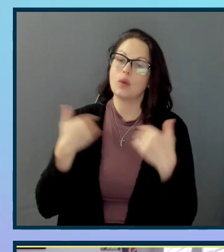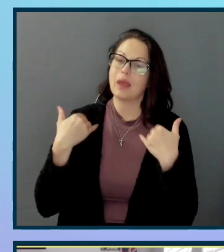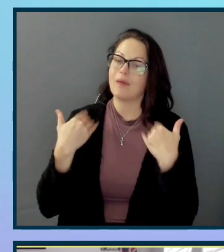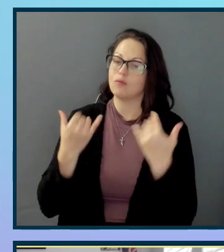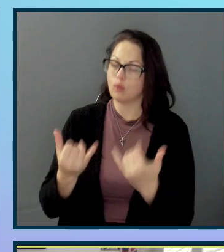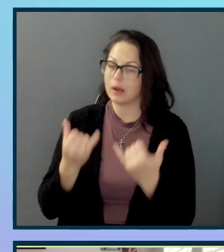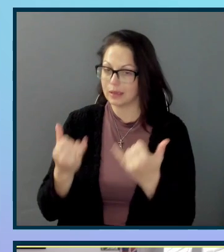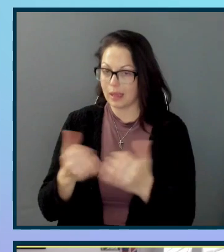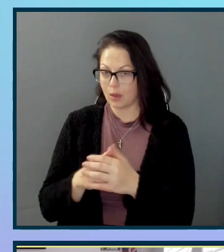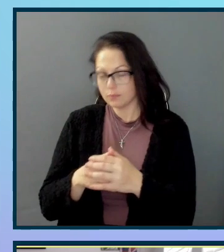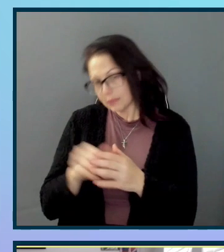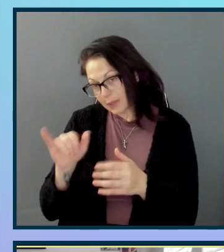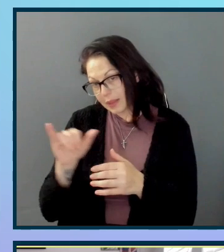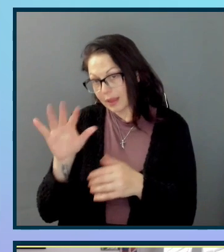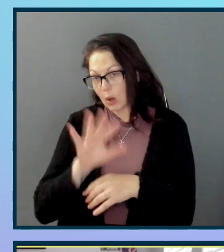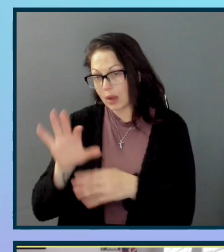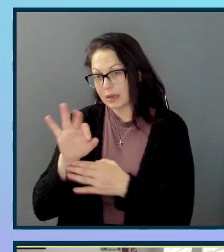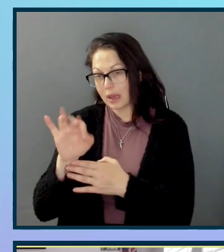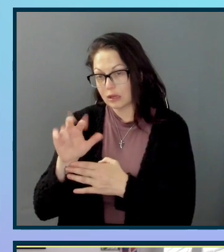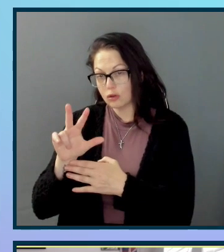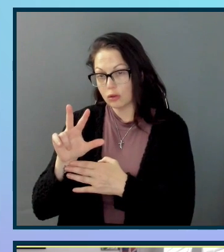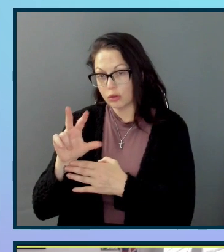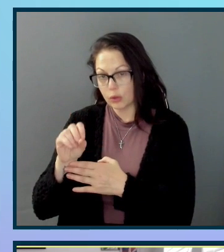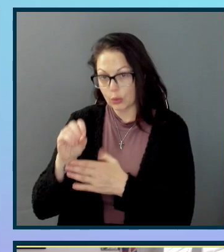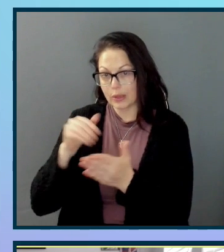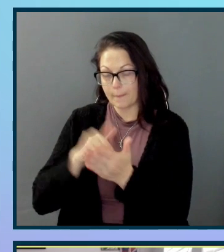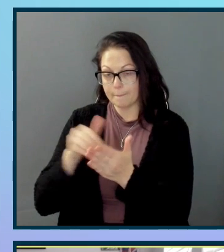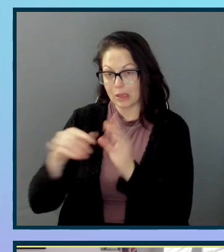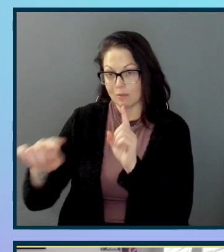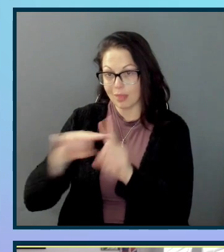say that around 930 million plus people in the world